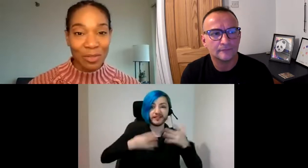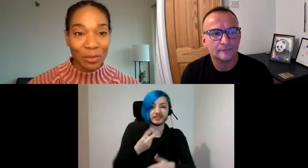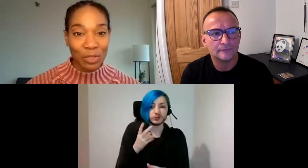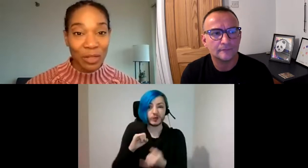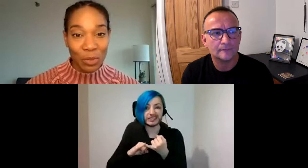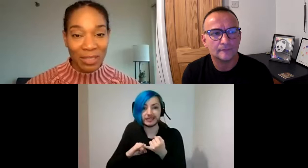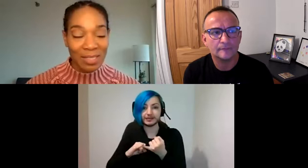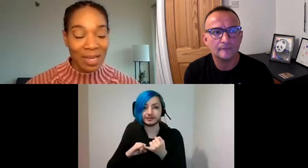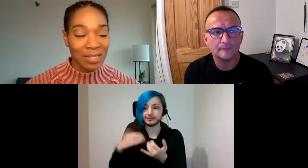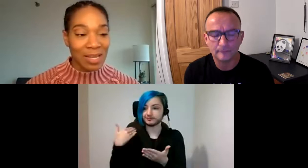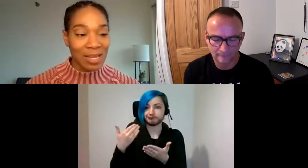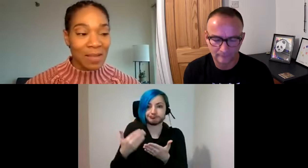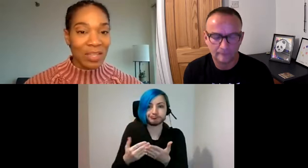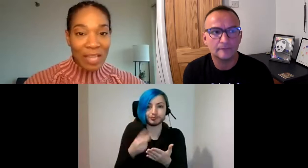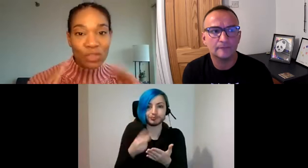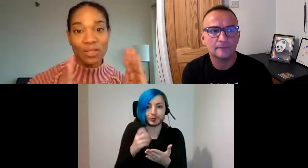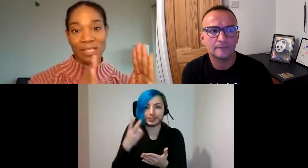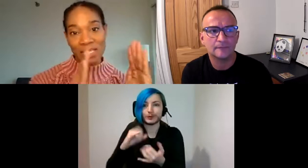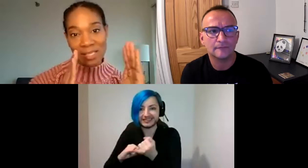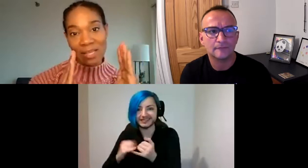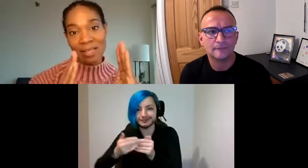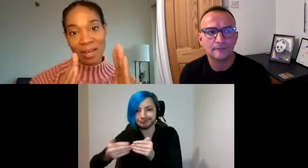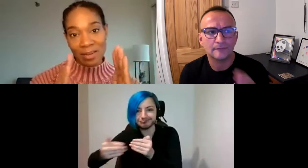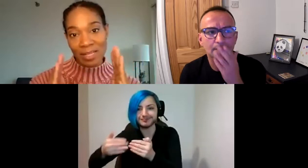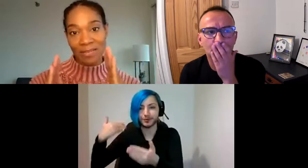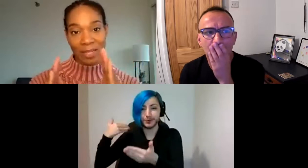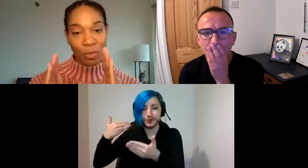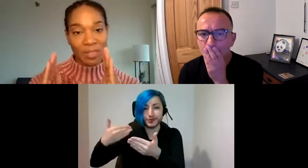to see the narratives and what was happening in